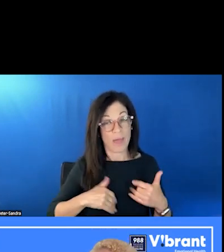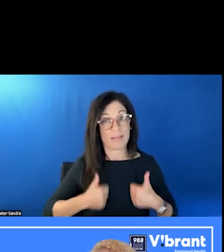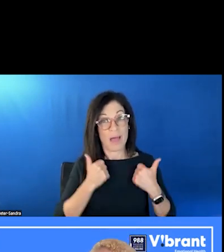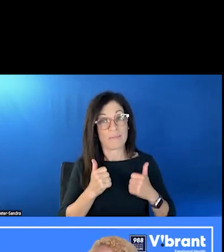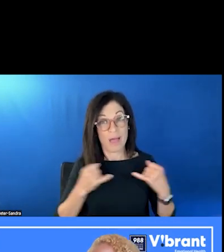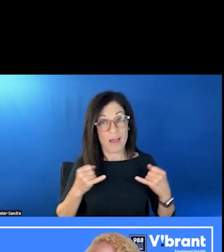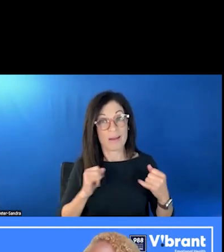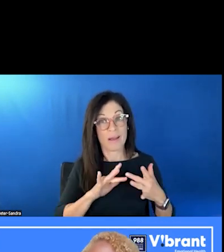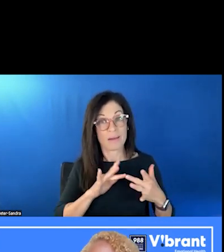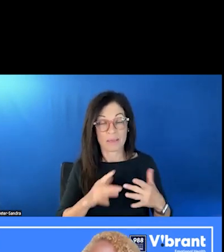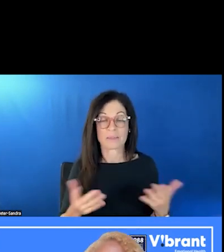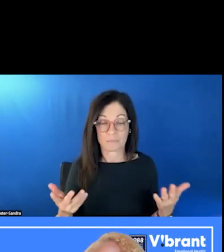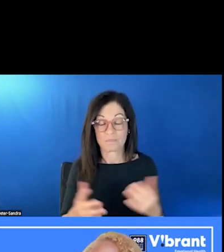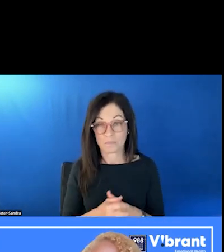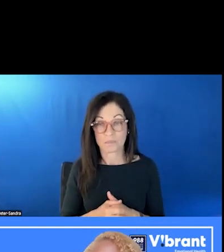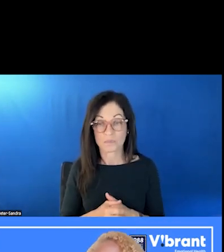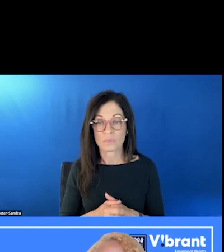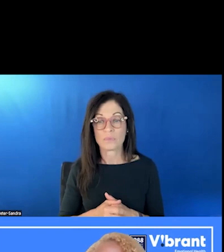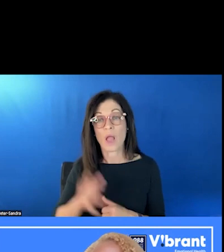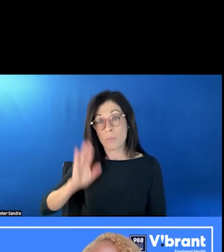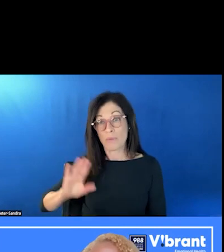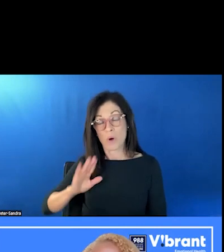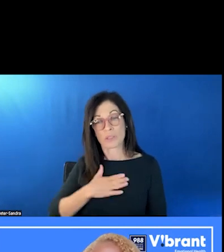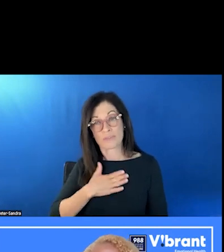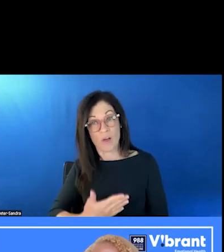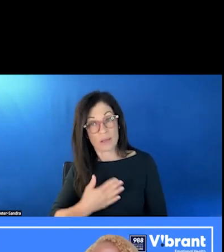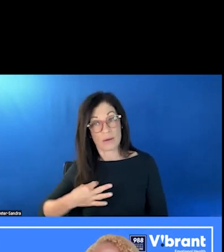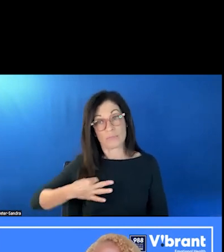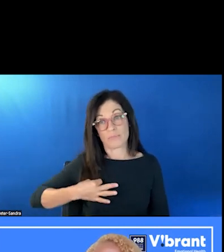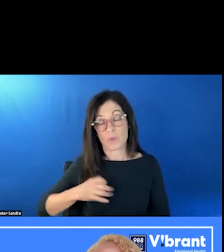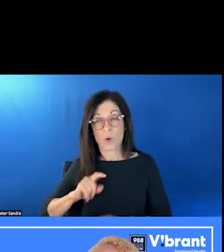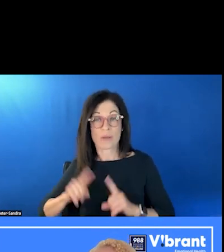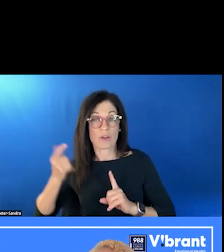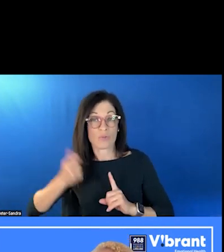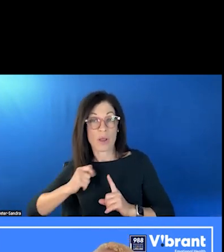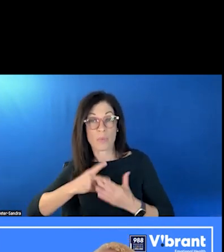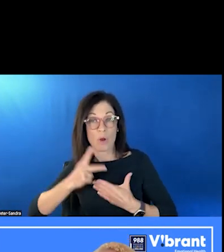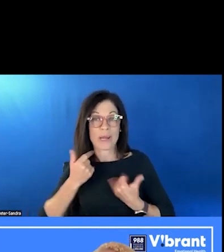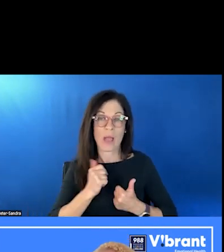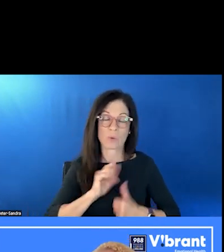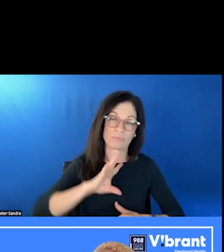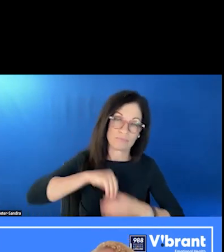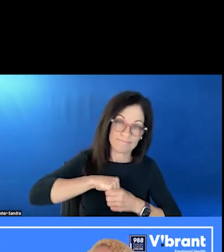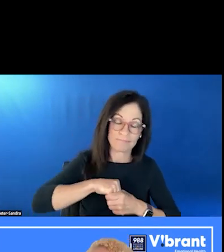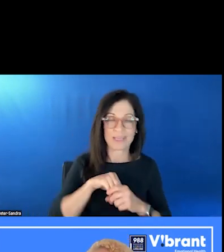WHERE IT WAS A VOLUNTARY BEFORE, IT IS NOW EMBEDDED WITHIN THE 988 LIFELINE.